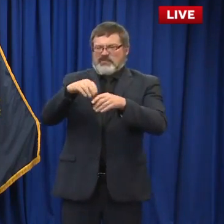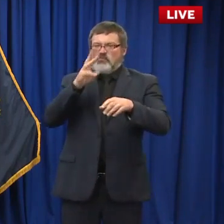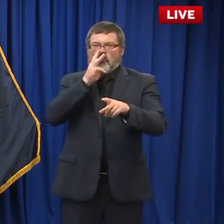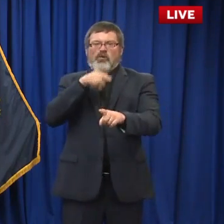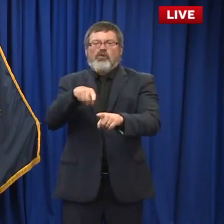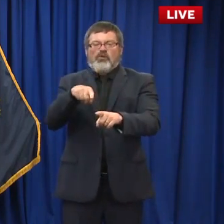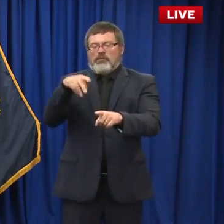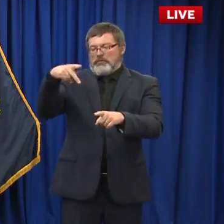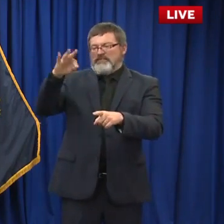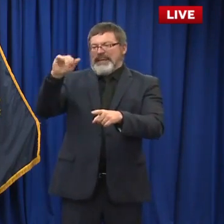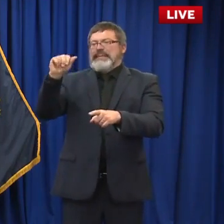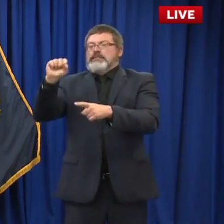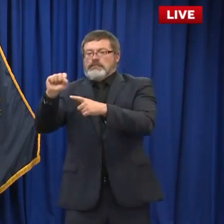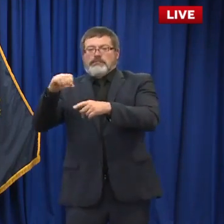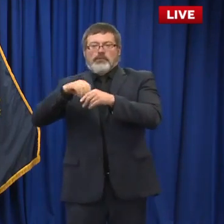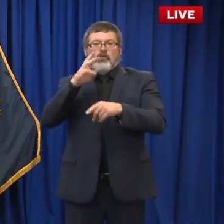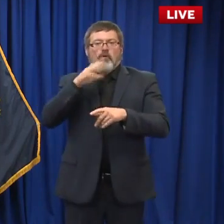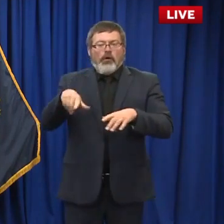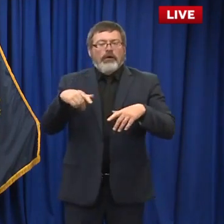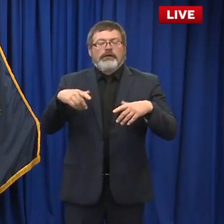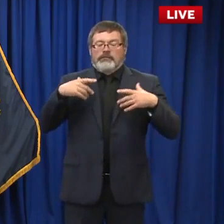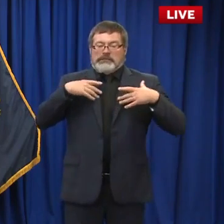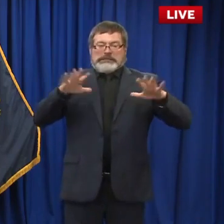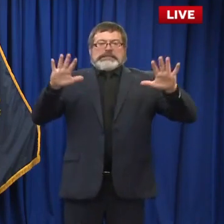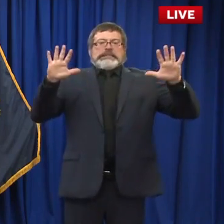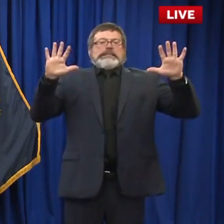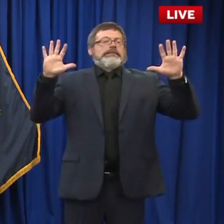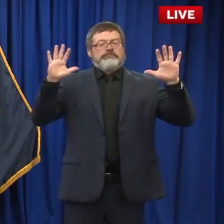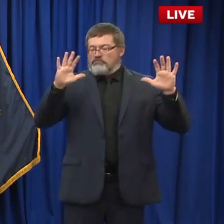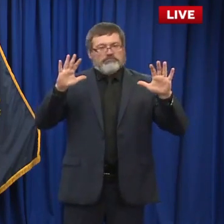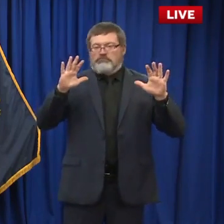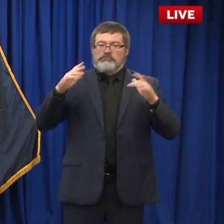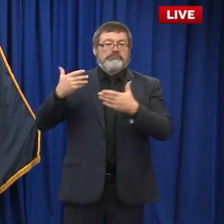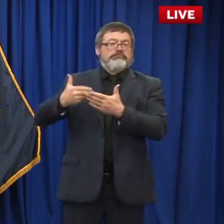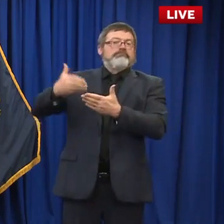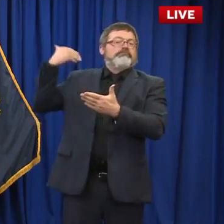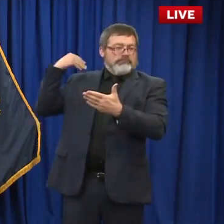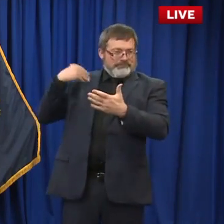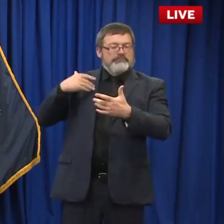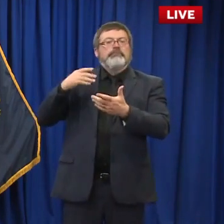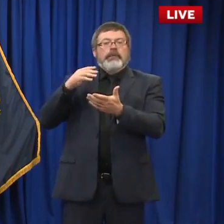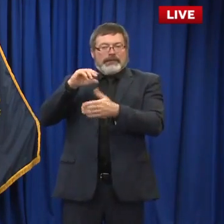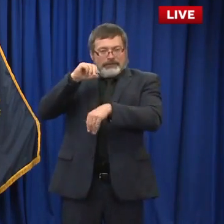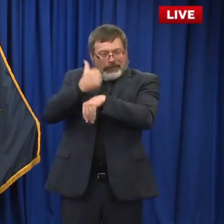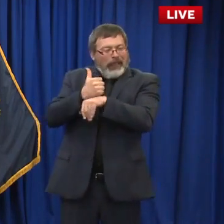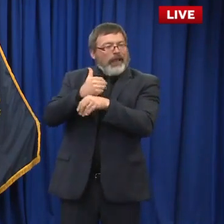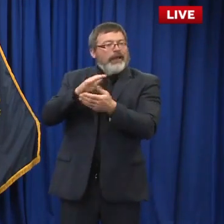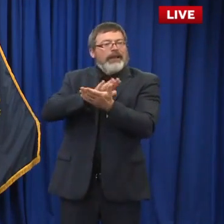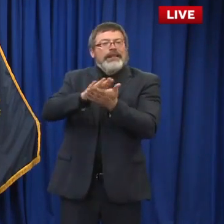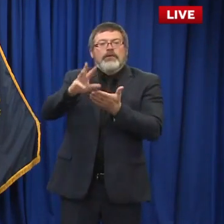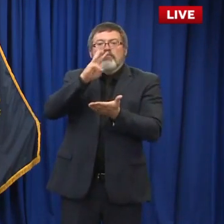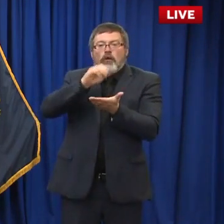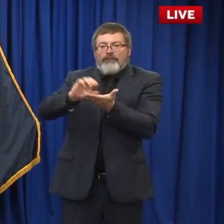A CRISIS, WHICH IS WHY WE CREATED THE CLEAN DRINKING WATER FUND EARLY ON, MAYBE ABOUT TWO ORBITZ THREE YEARS AGO.